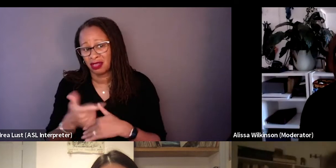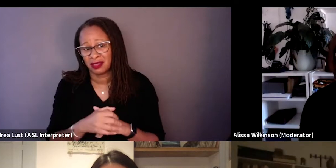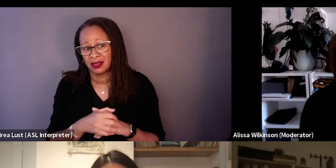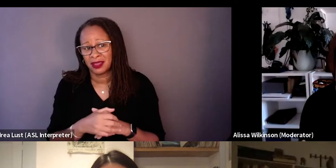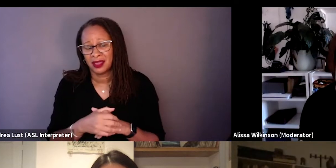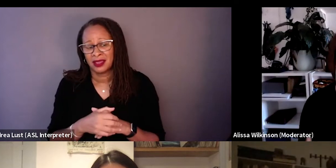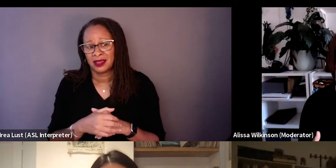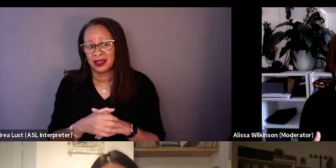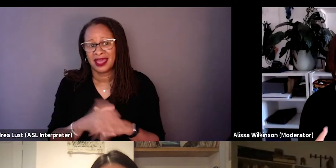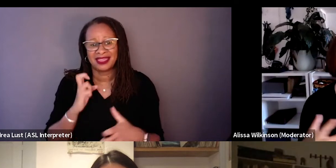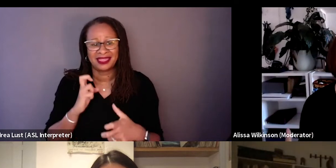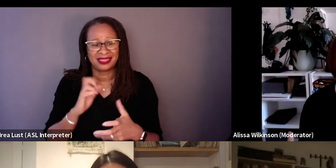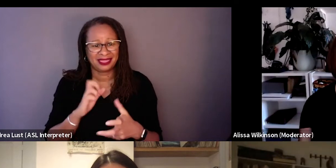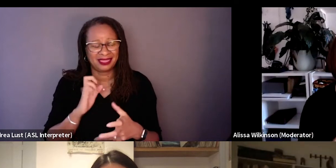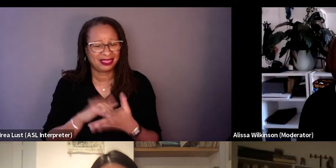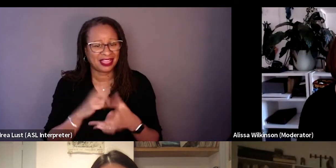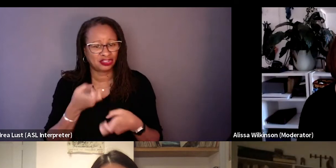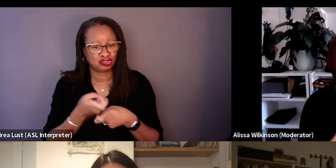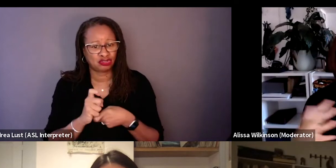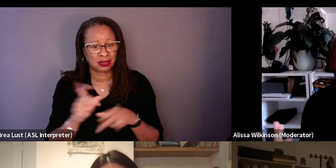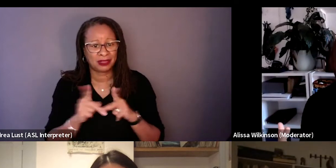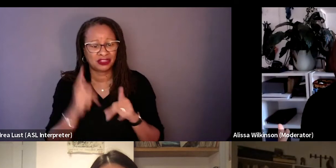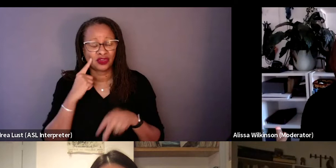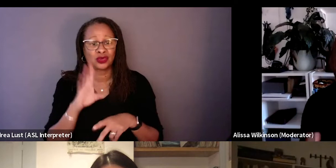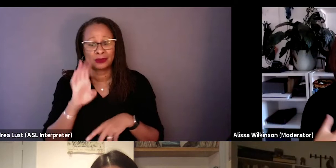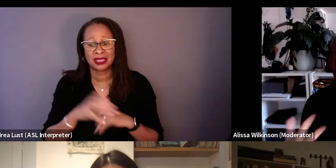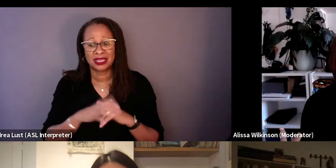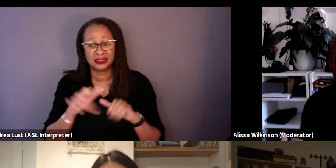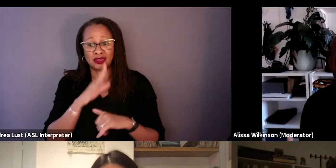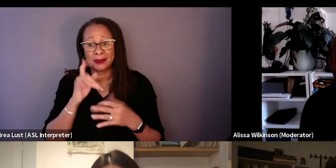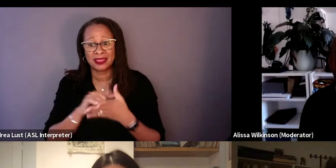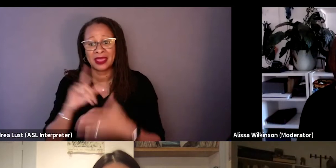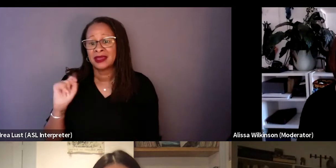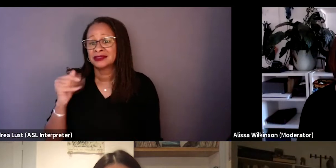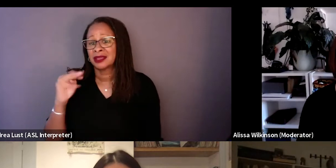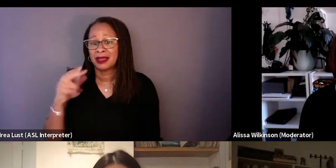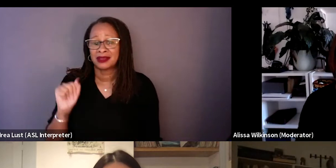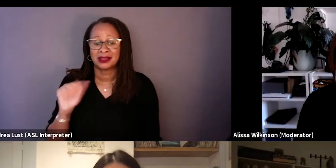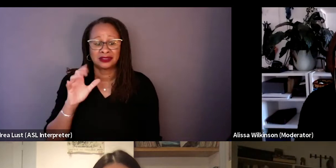that's a tricky place perhaps for you to be. Can you talk about that? Maybe Tamana you could start with your experience there?